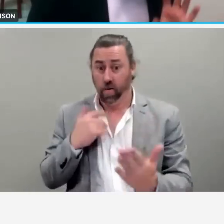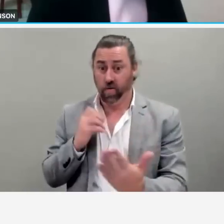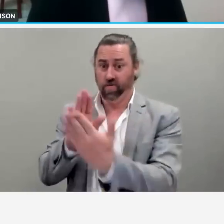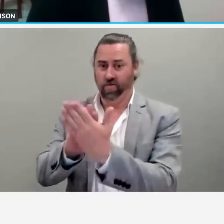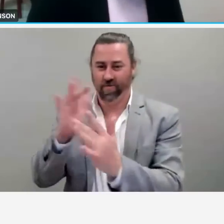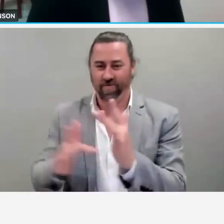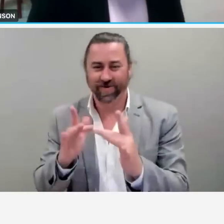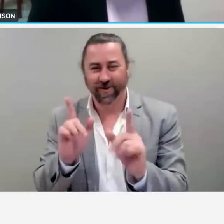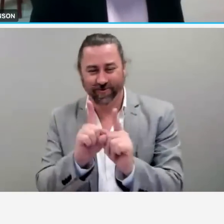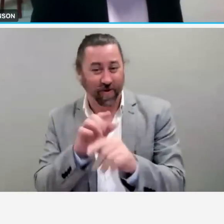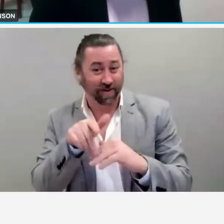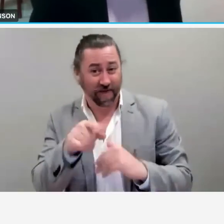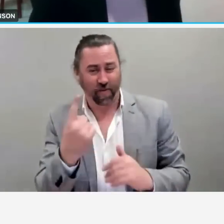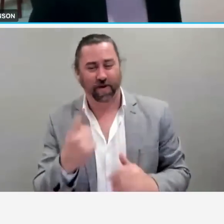and I'll talk a little bit more about that later today.